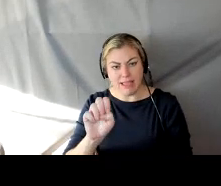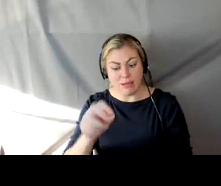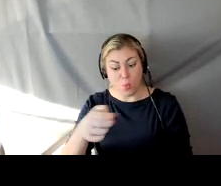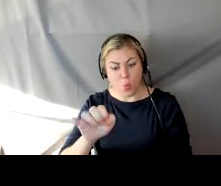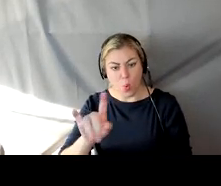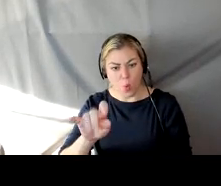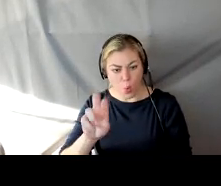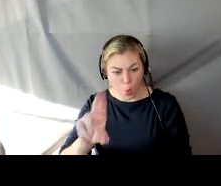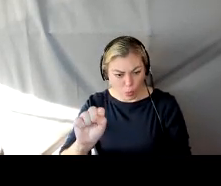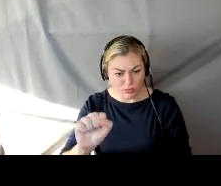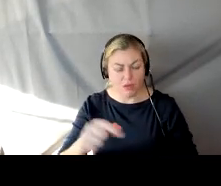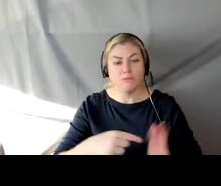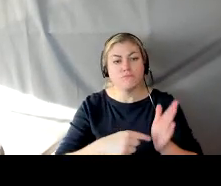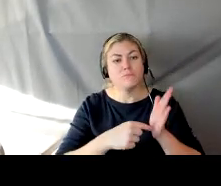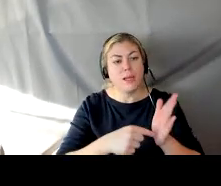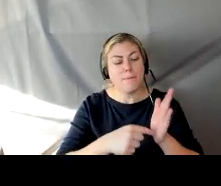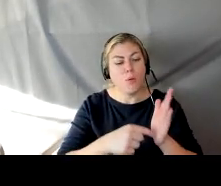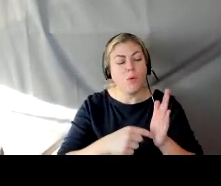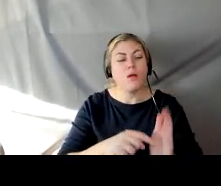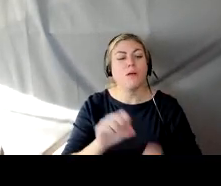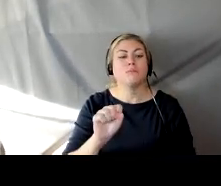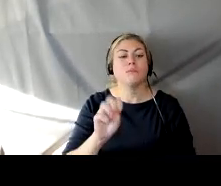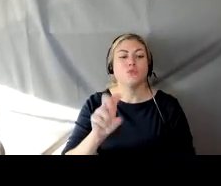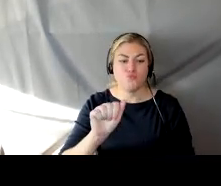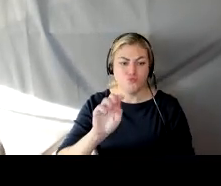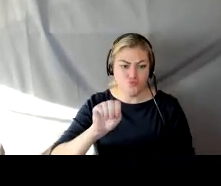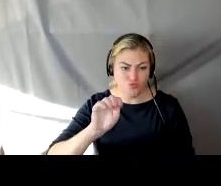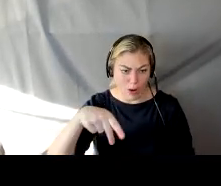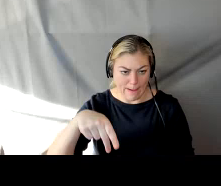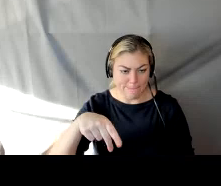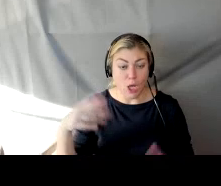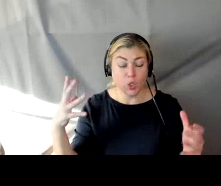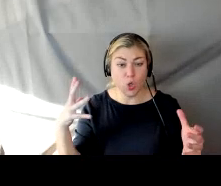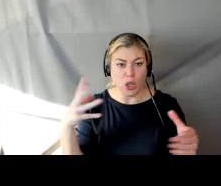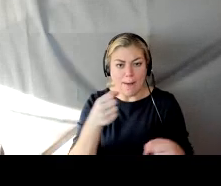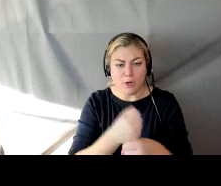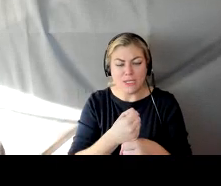went out in October and visited the area to get familiar with it,